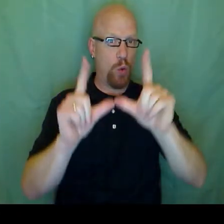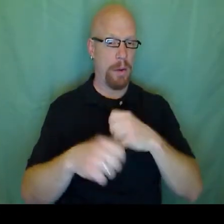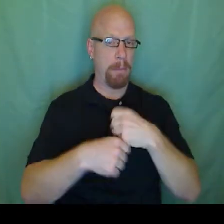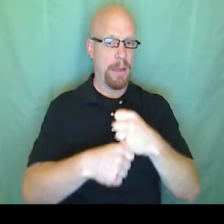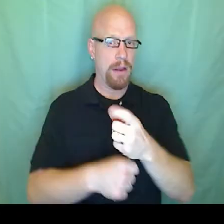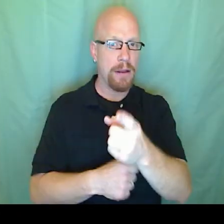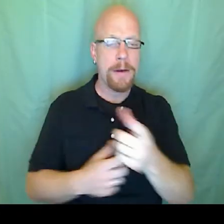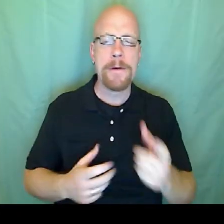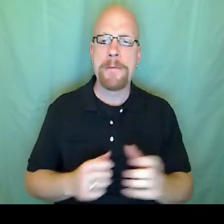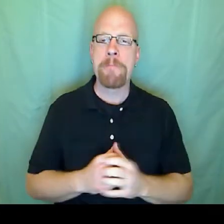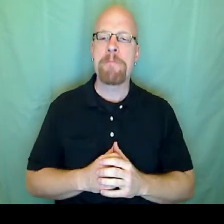two equations is enough.